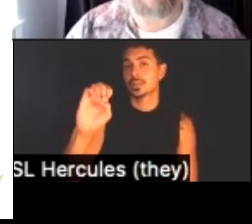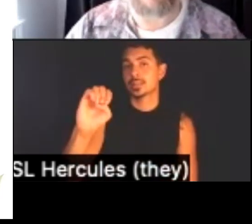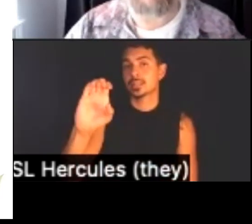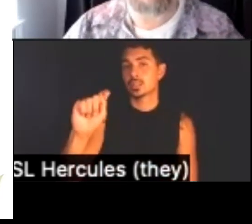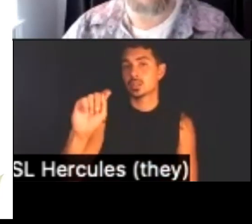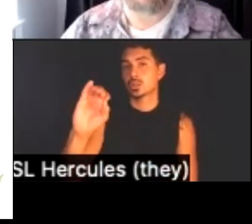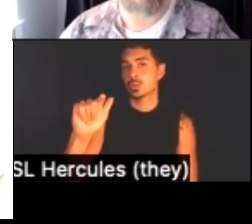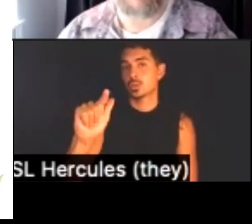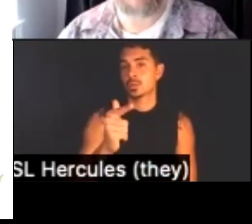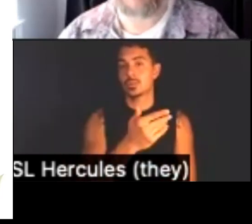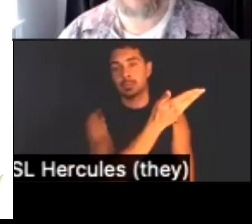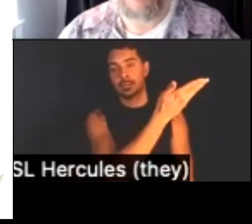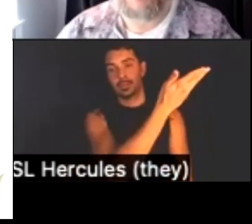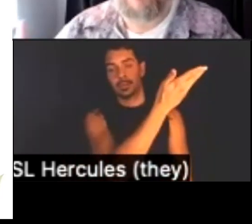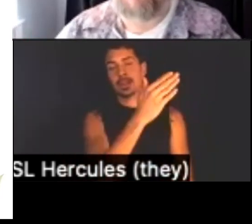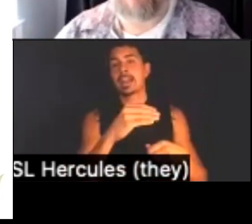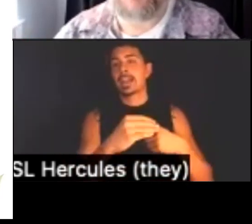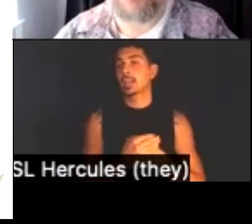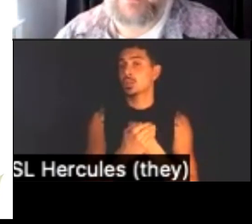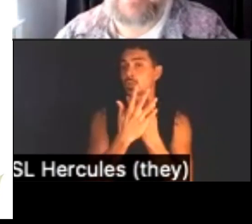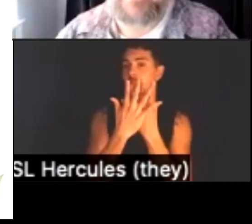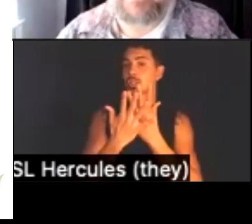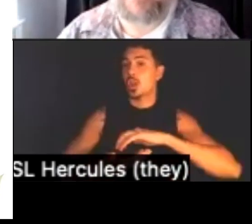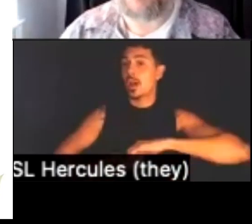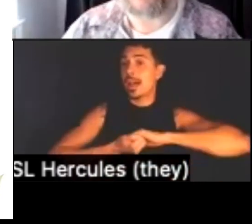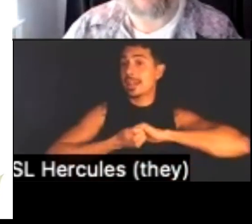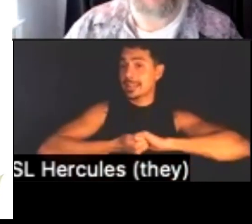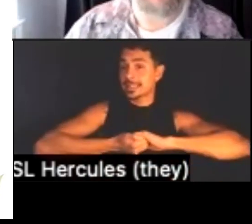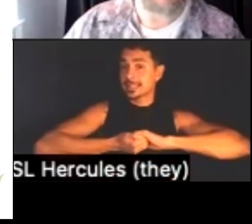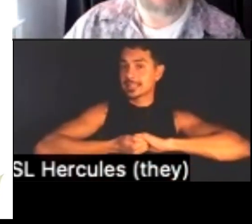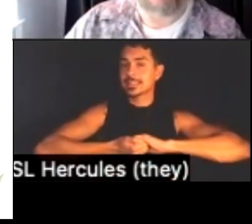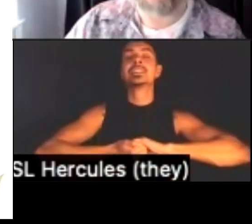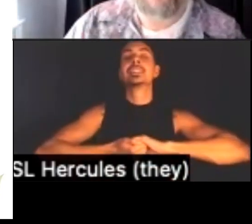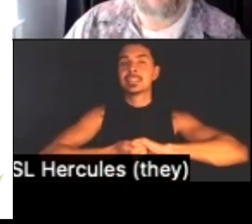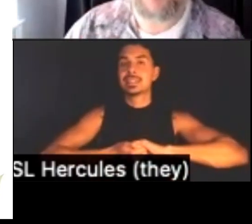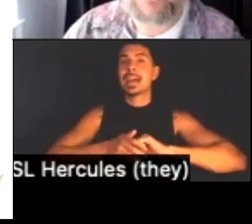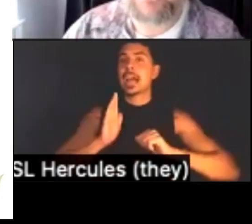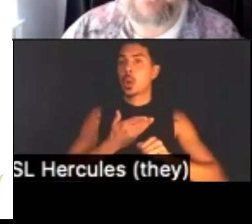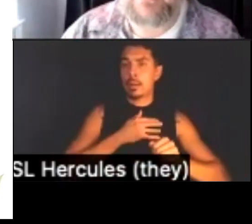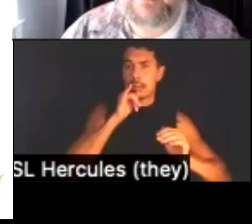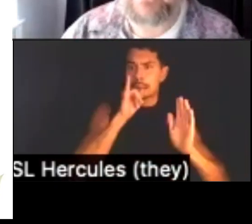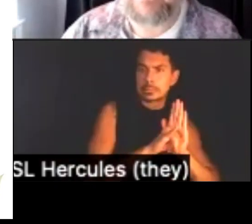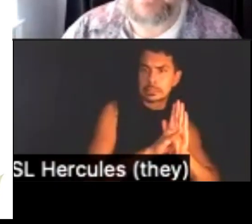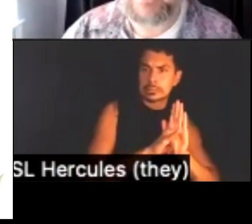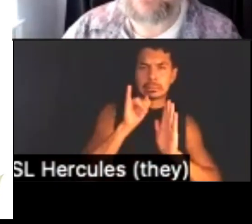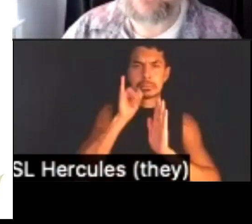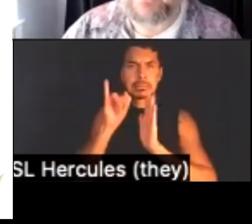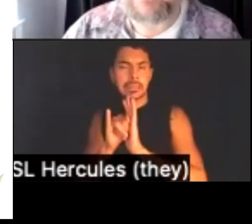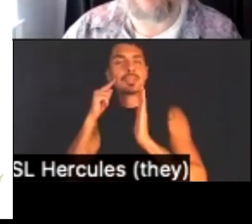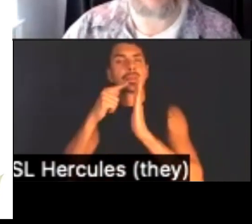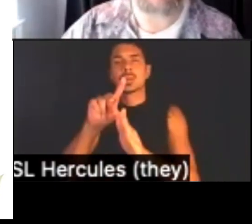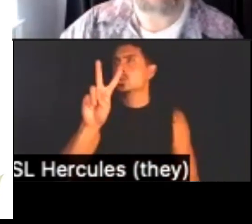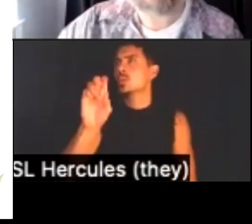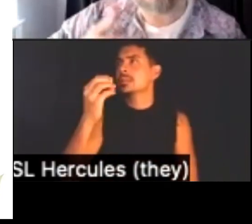when we work across our marginalized identities. So the Women's March in 2016, 2017 was really